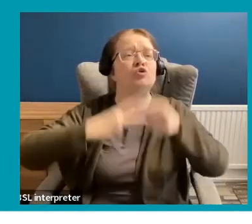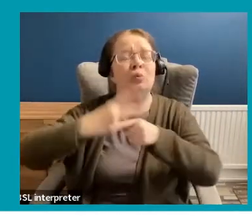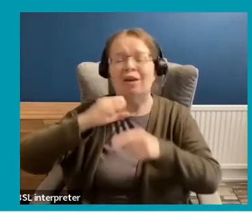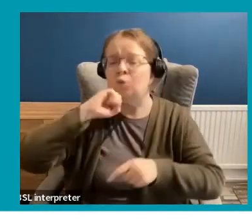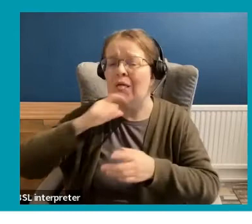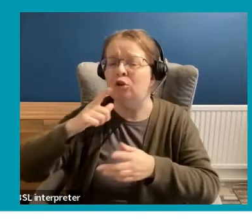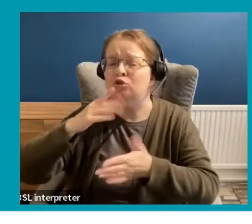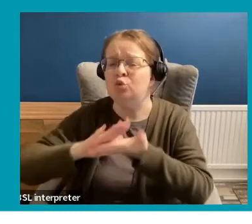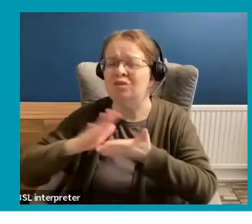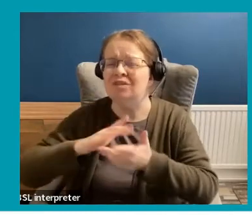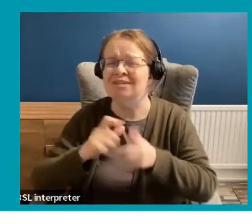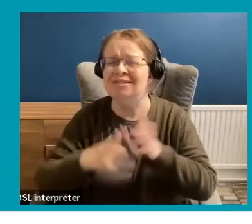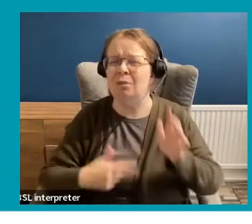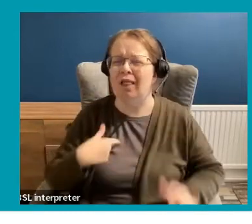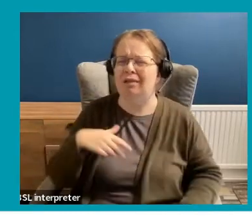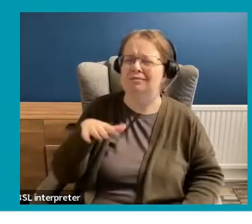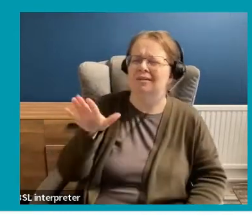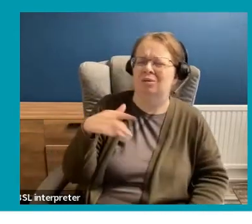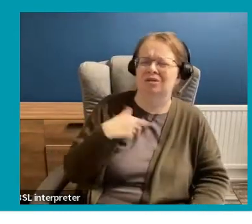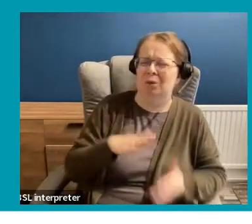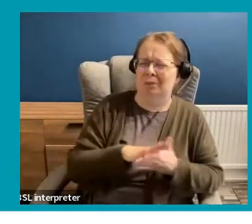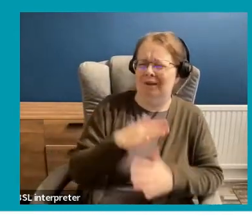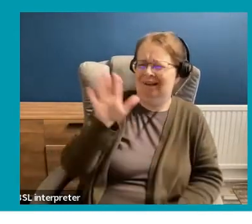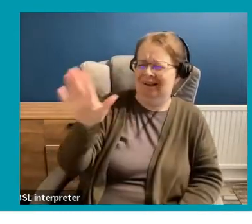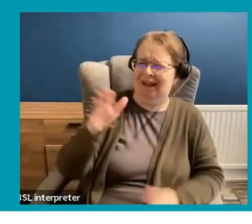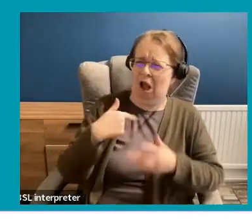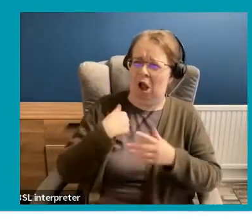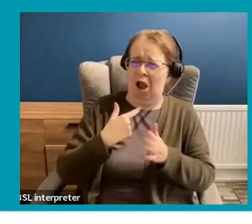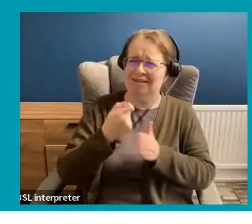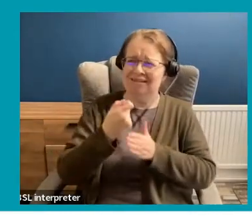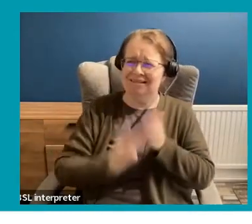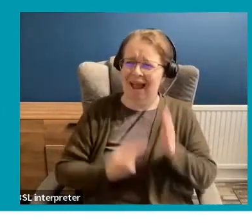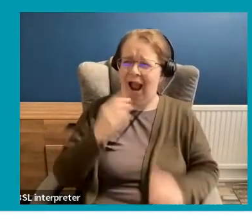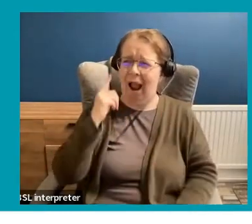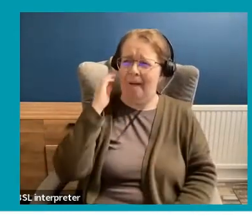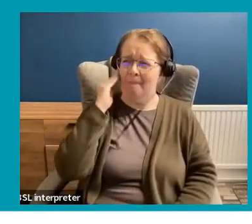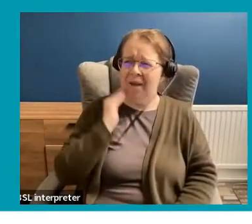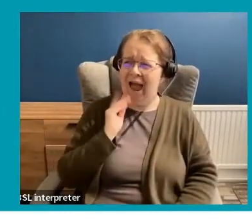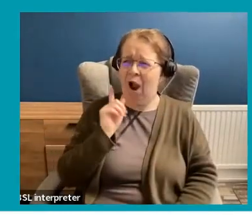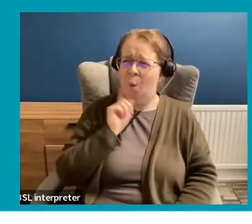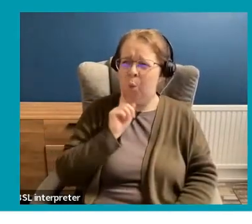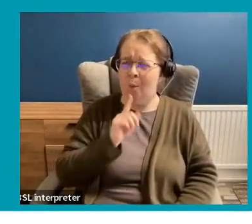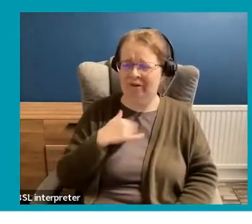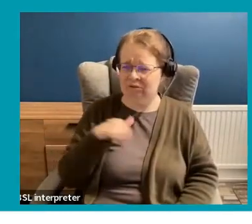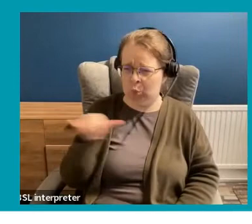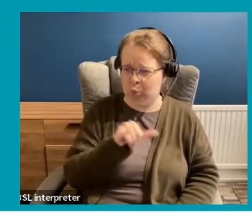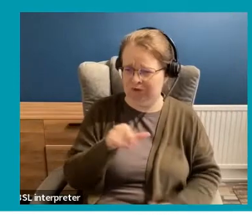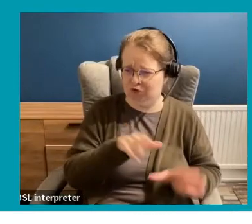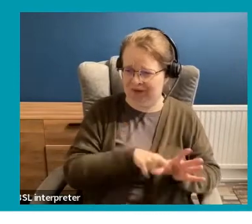You think so if you are a disabled black woman which year is your year? It sounds ridiculous, doesn't it?